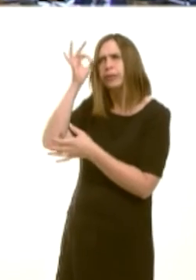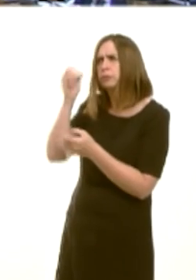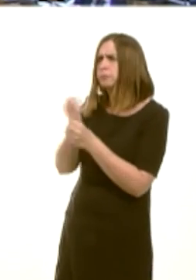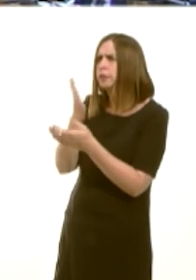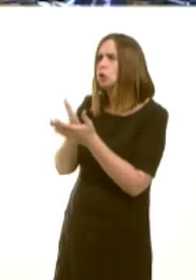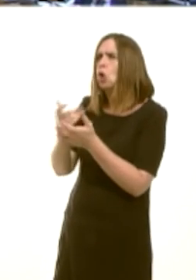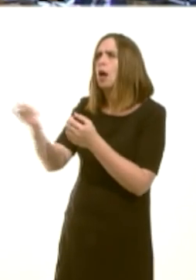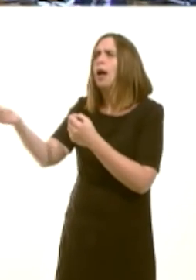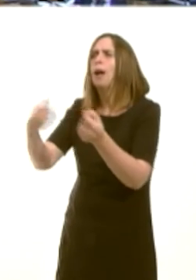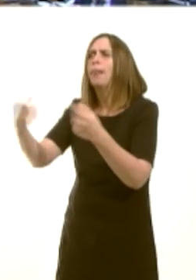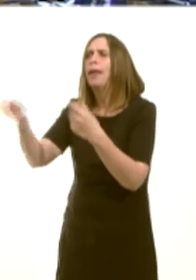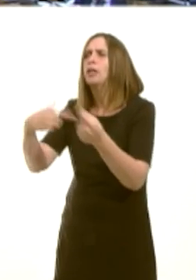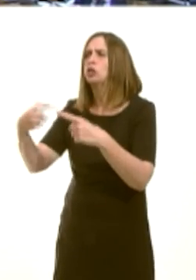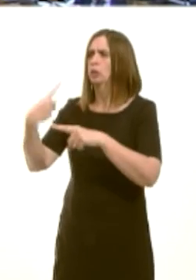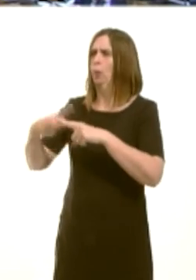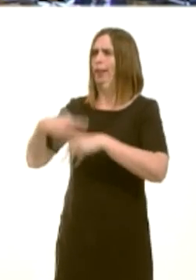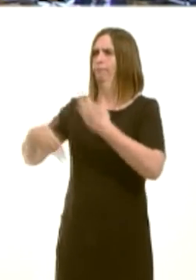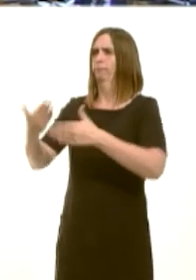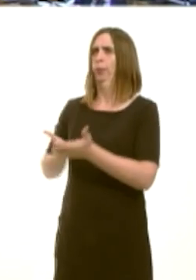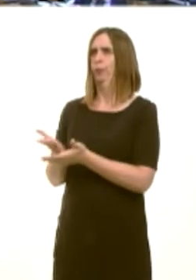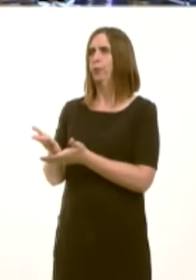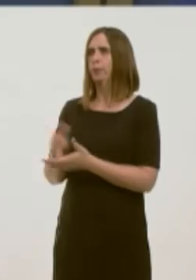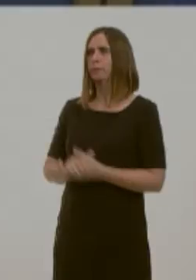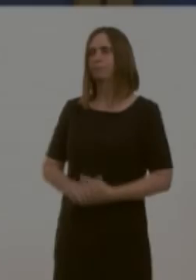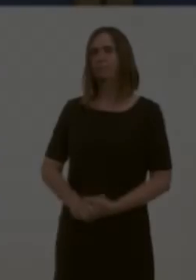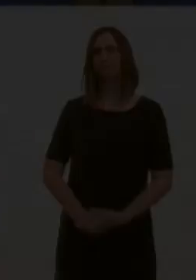Y Dirprwy Lywydd / The Deputy Presiding Officer: Thank you, First Minister.